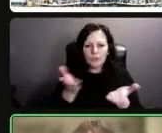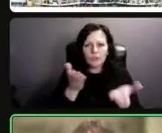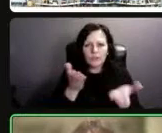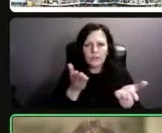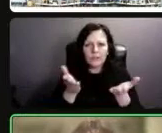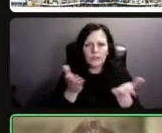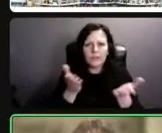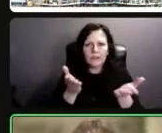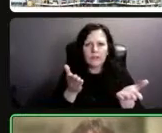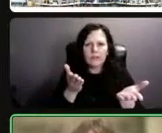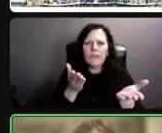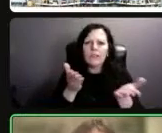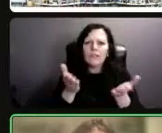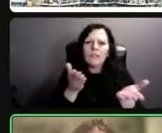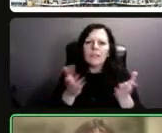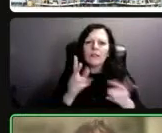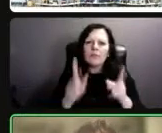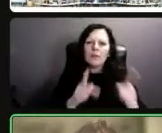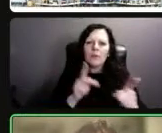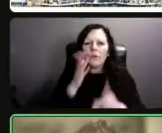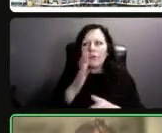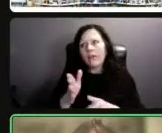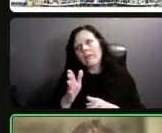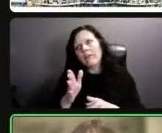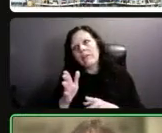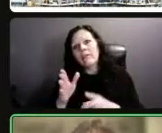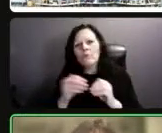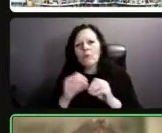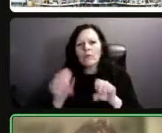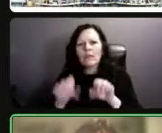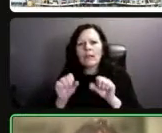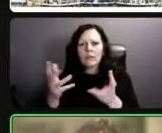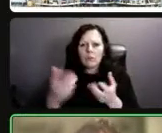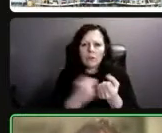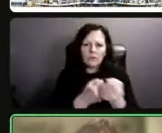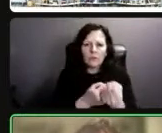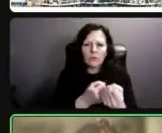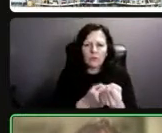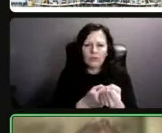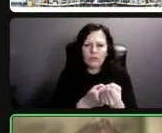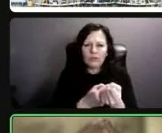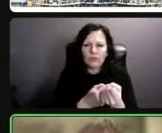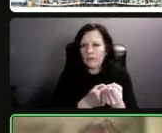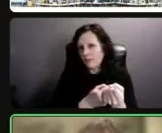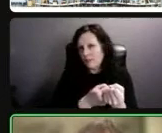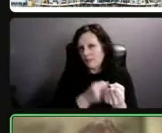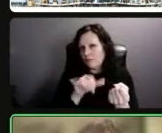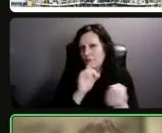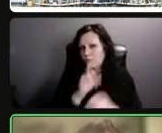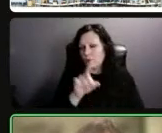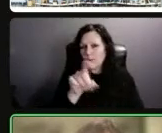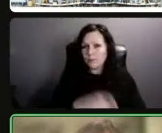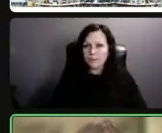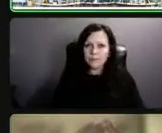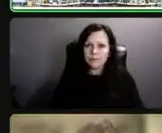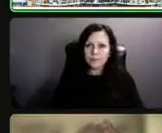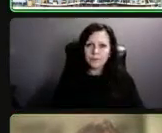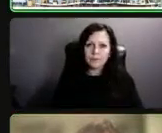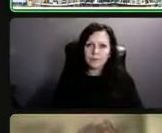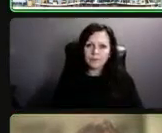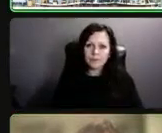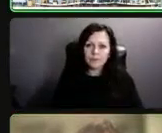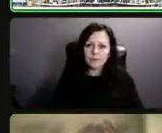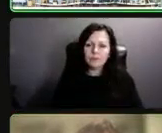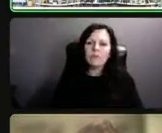WOULD BE BASICALLY FOR SOME OF